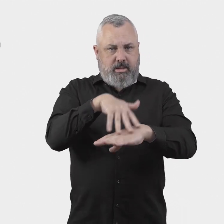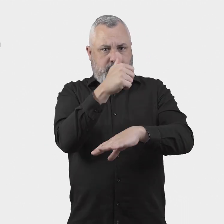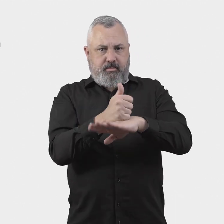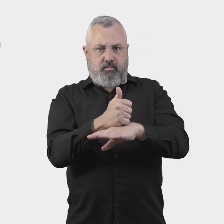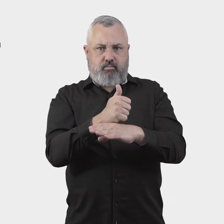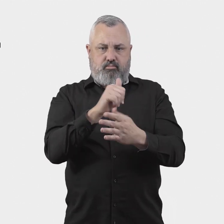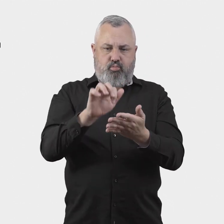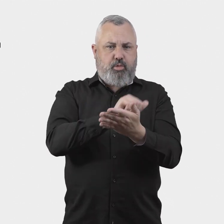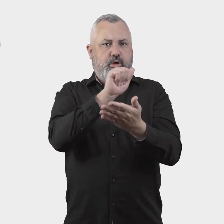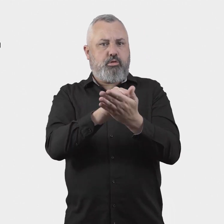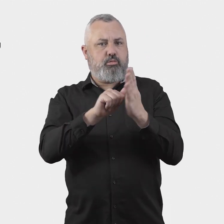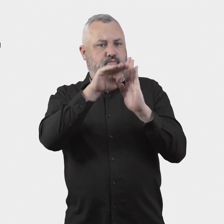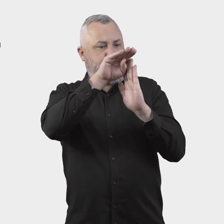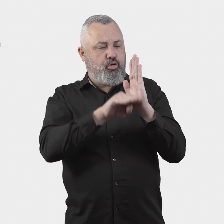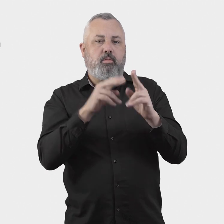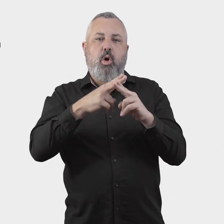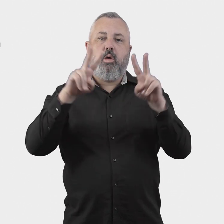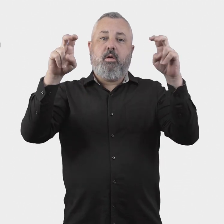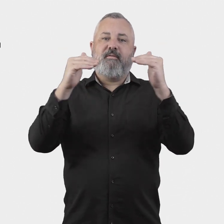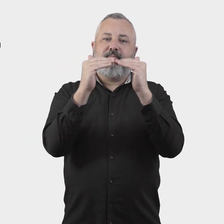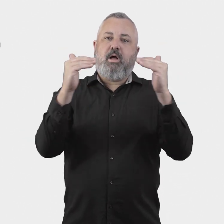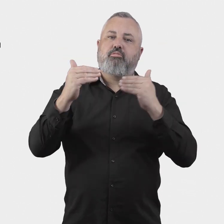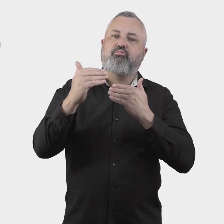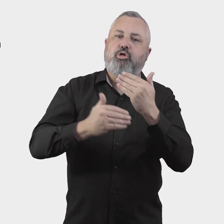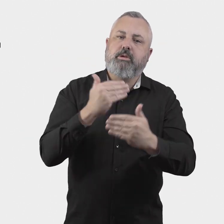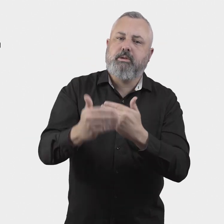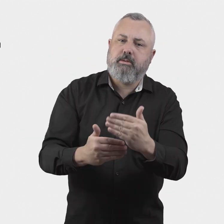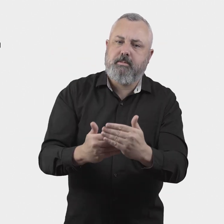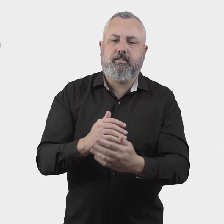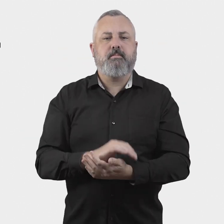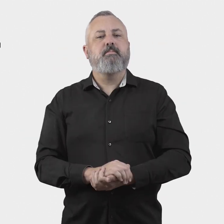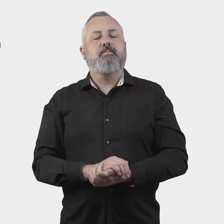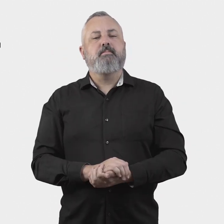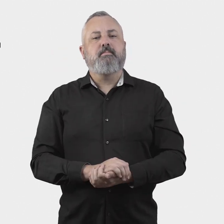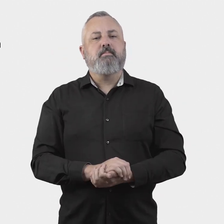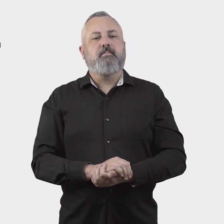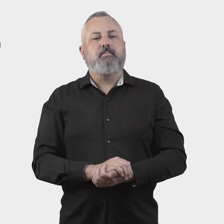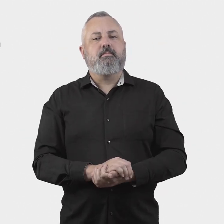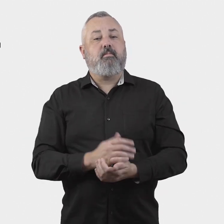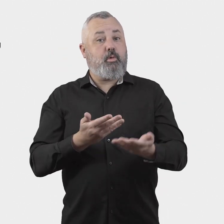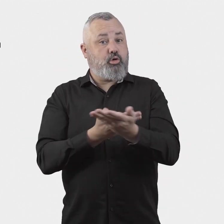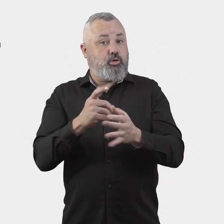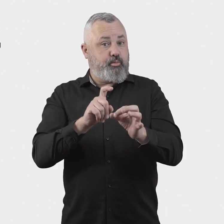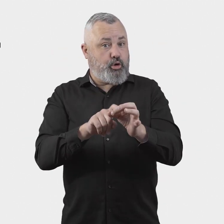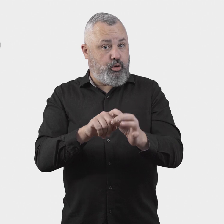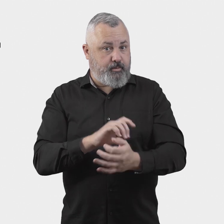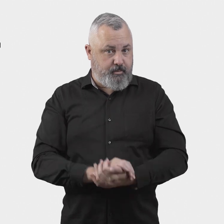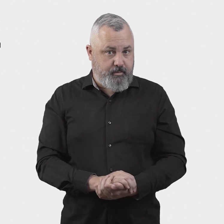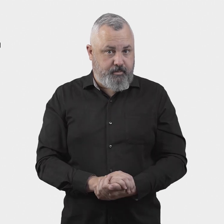the ombuds scheme should seek to ensure procedural fairness. Consultation question